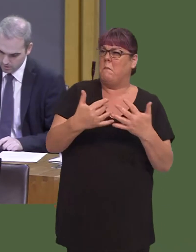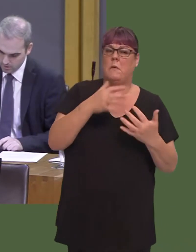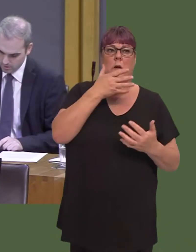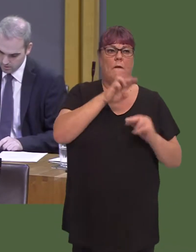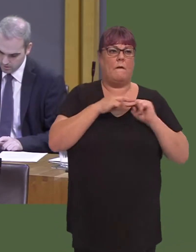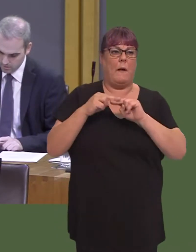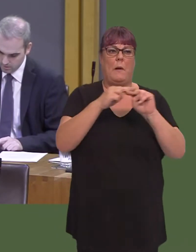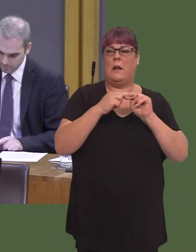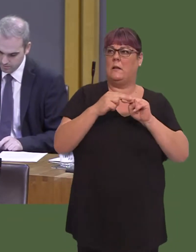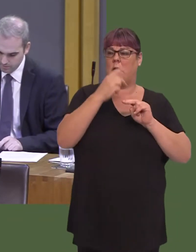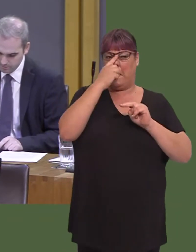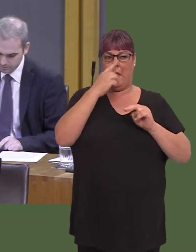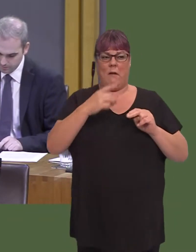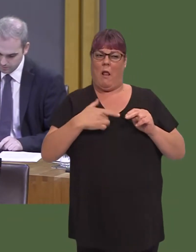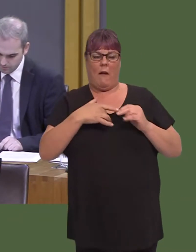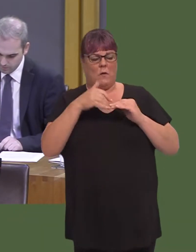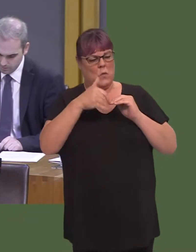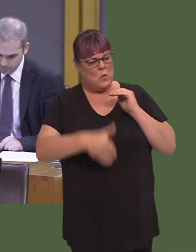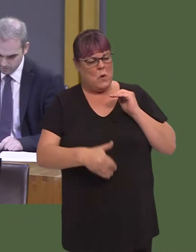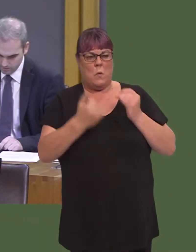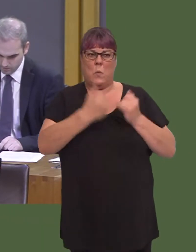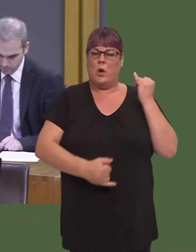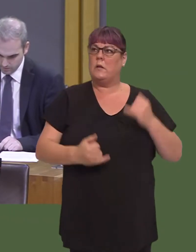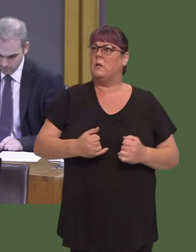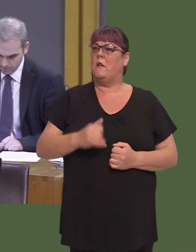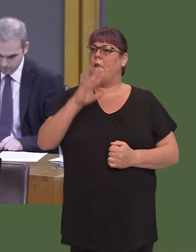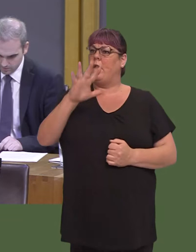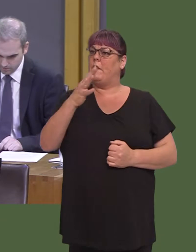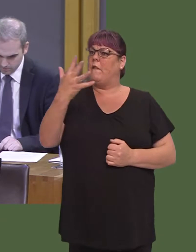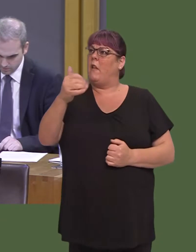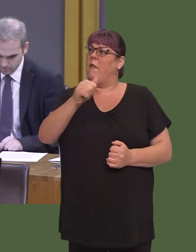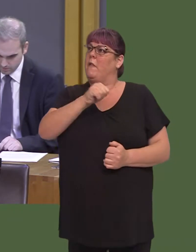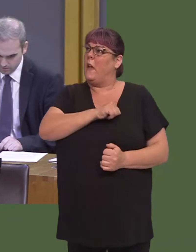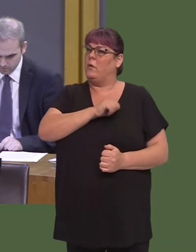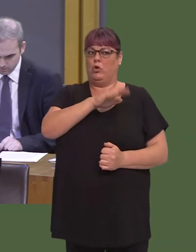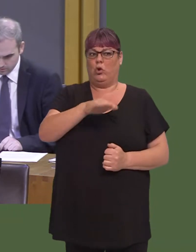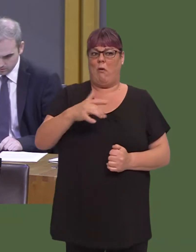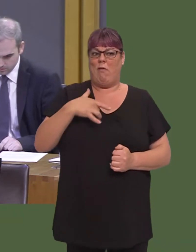yet he demandsódemandsóthat there should be no referendum at all on the deal with Brexit.